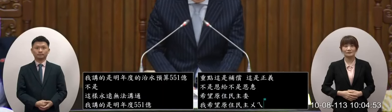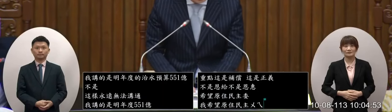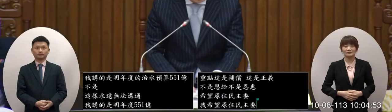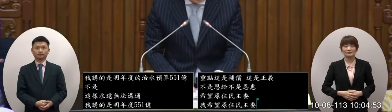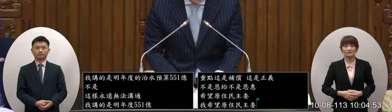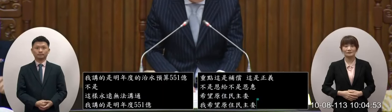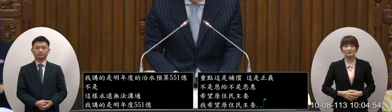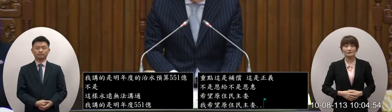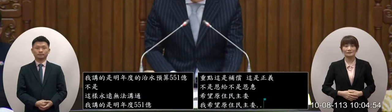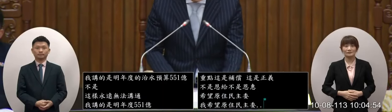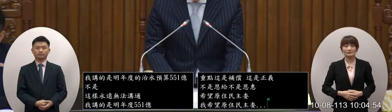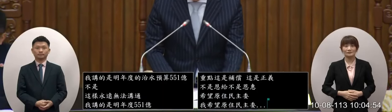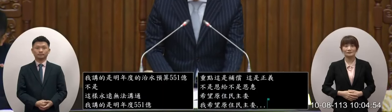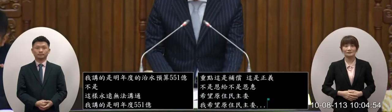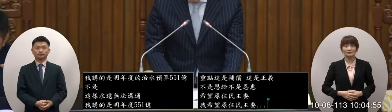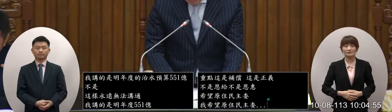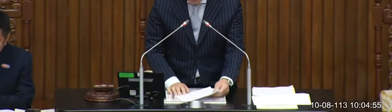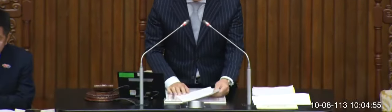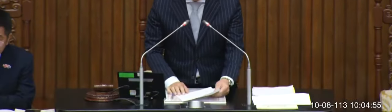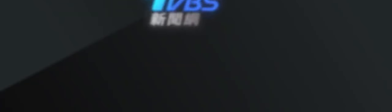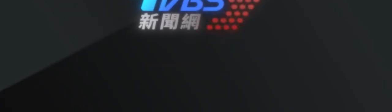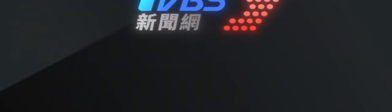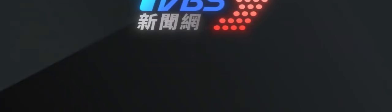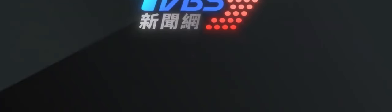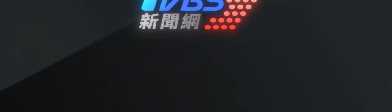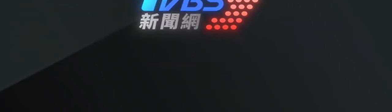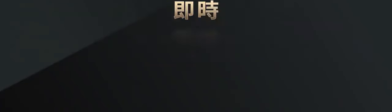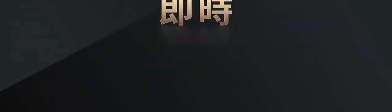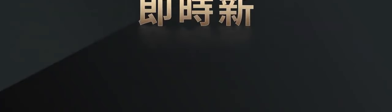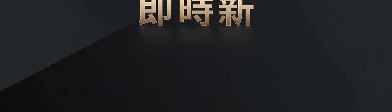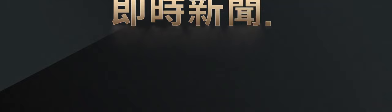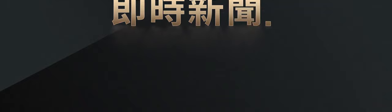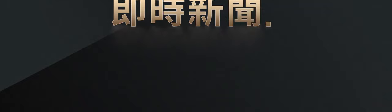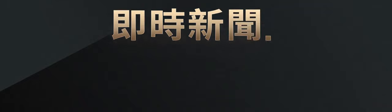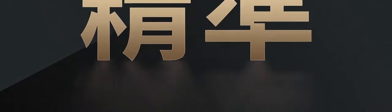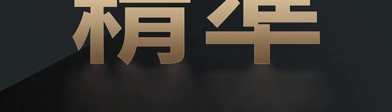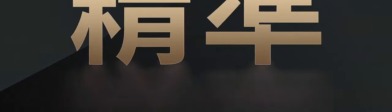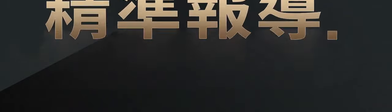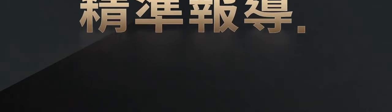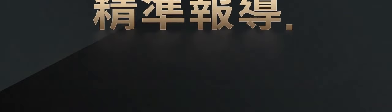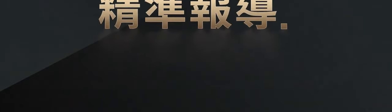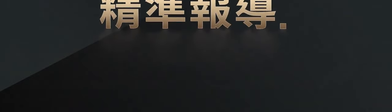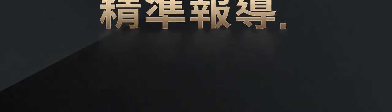President Zhuo.